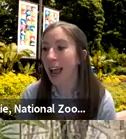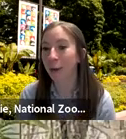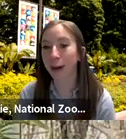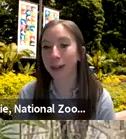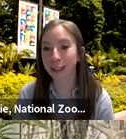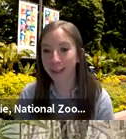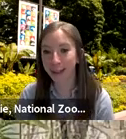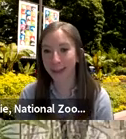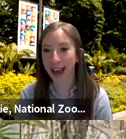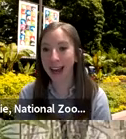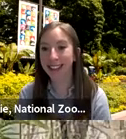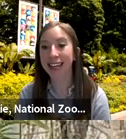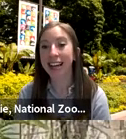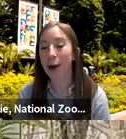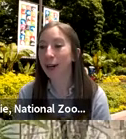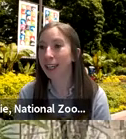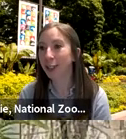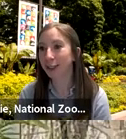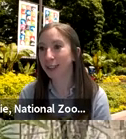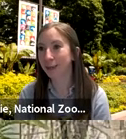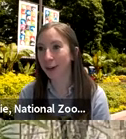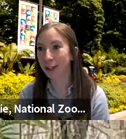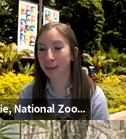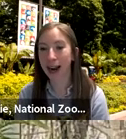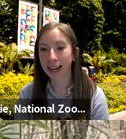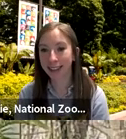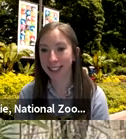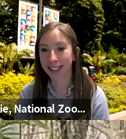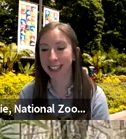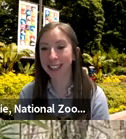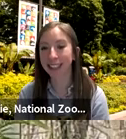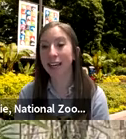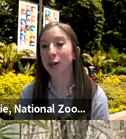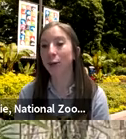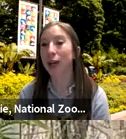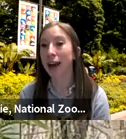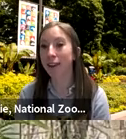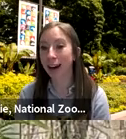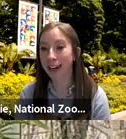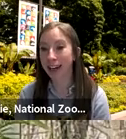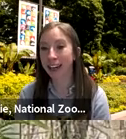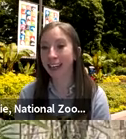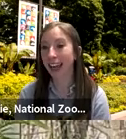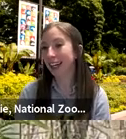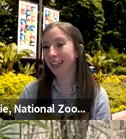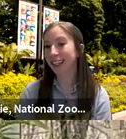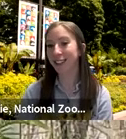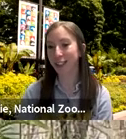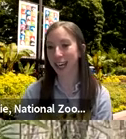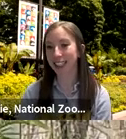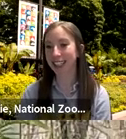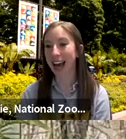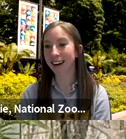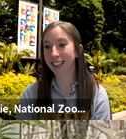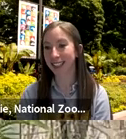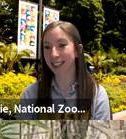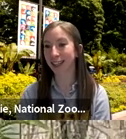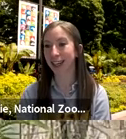And while you do that, I want to introduce some folks behind the scenes.